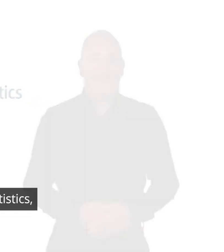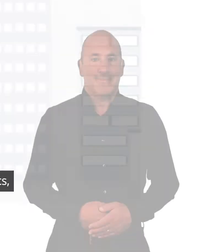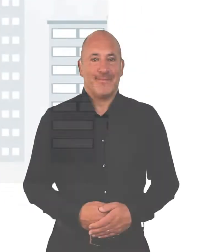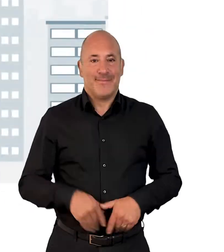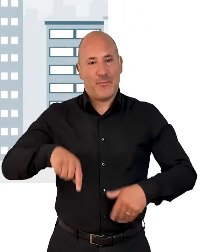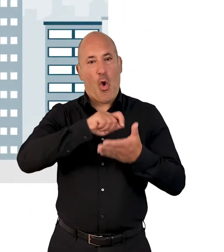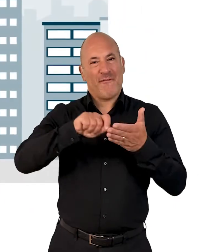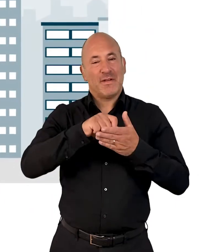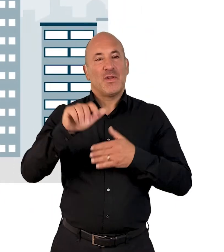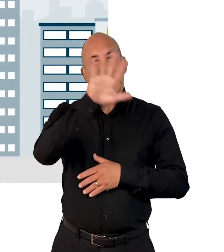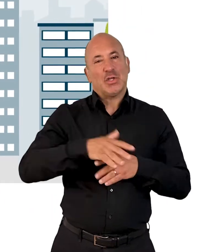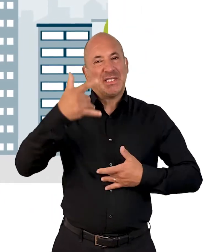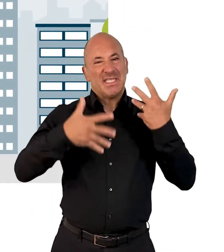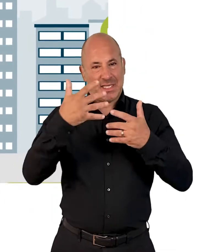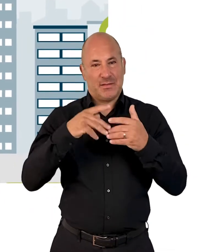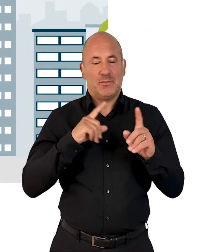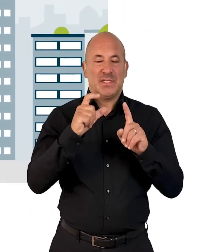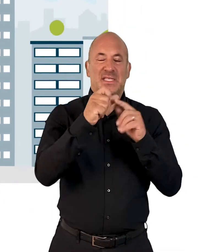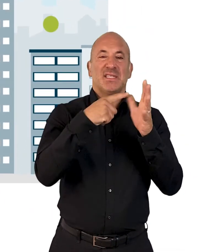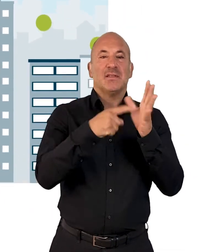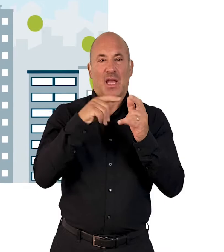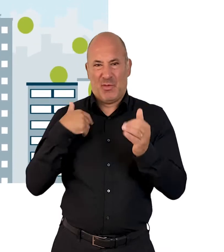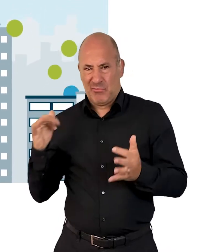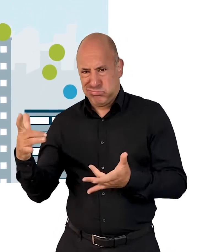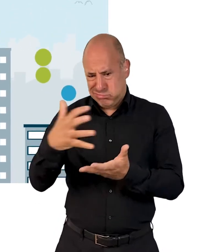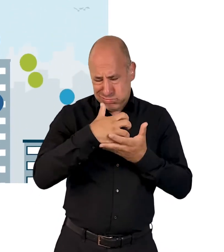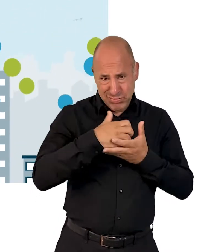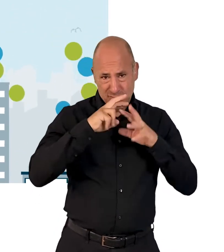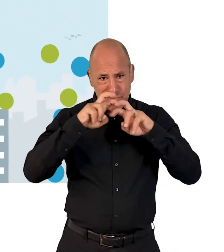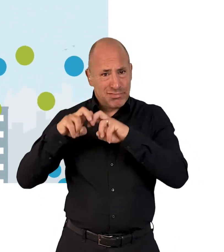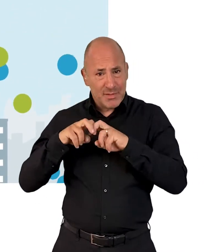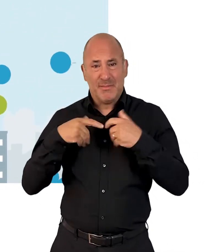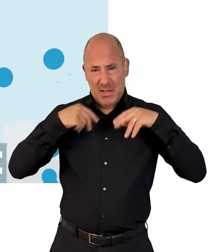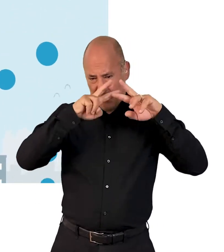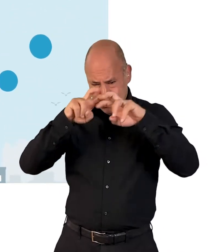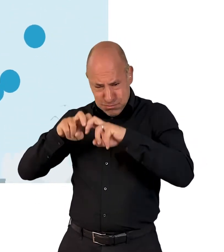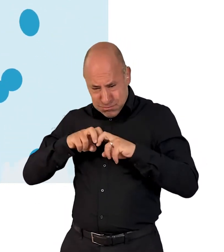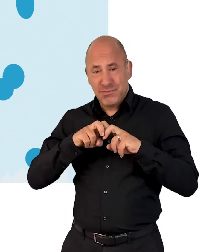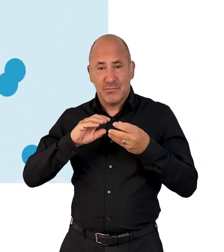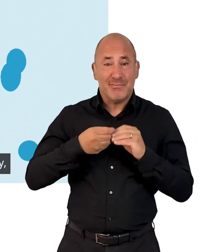At the Office for National Statistics, we collect and process data, which we analyse to create statistics